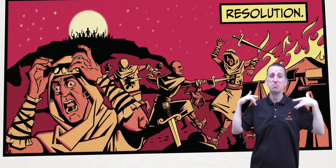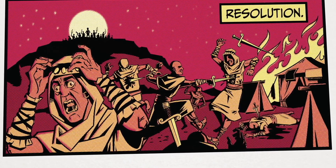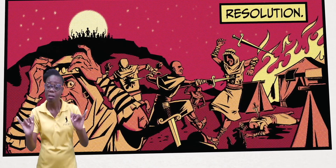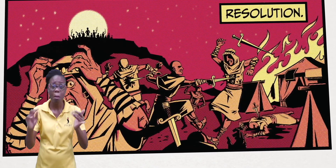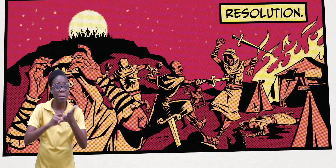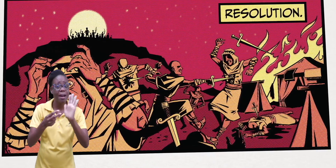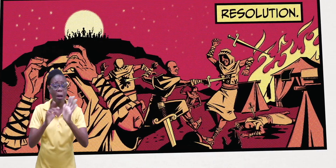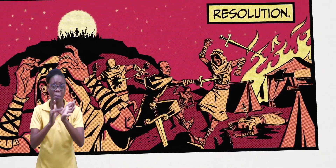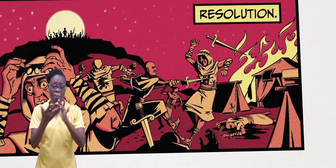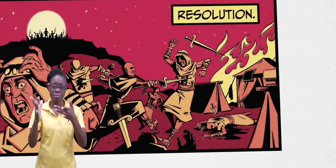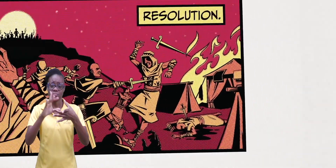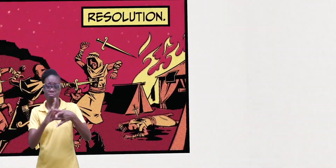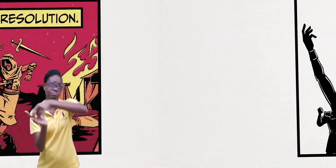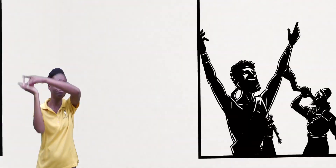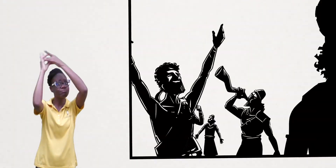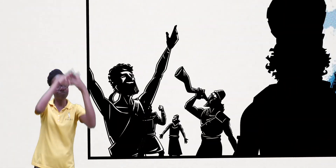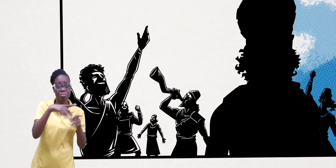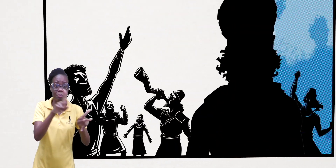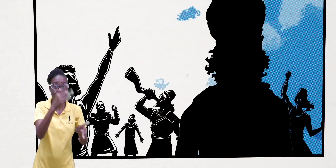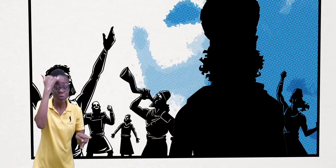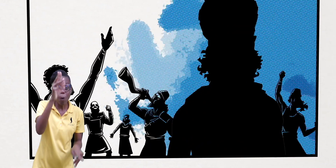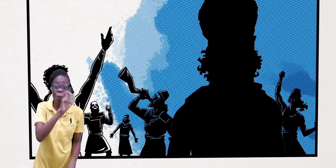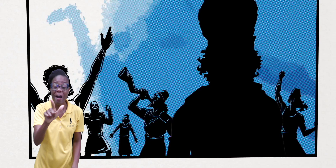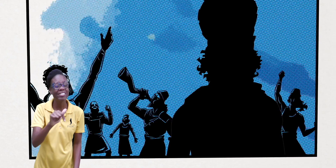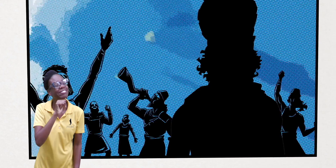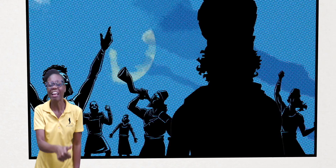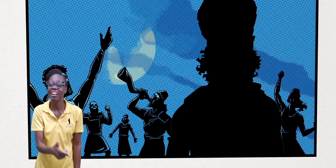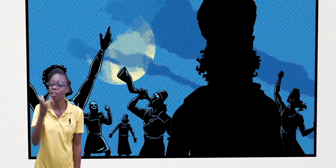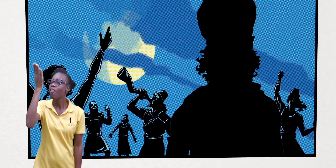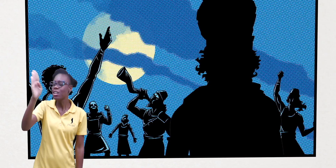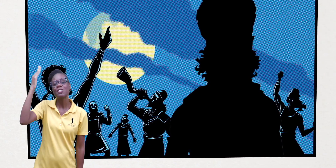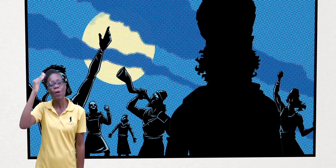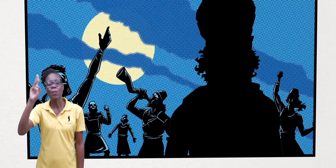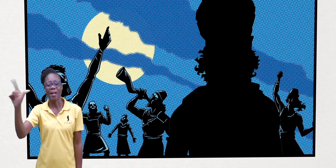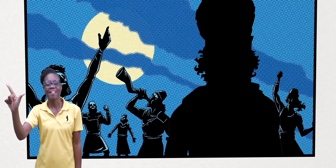Jon: So this story isn’t offering the reader tips for discerning God’s will.